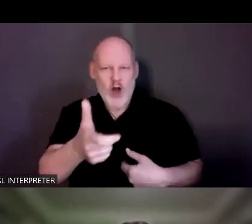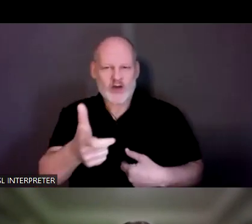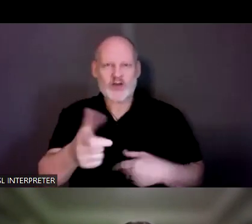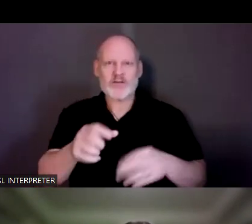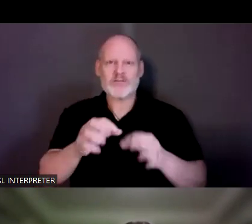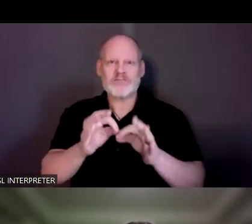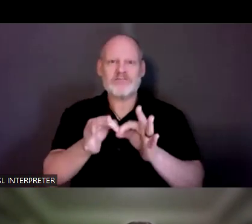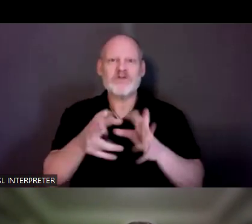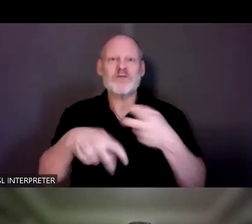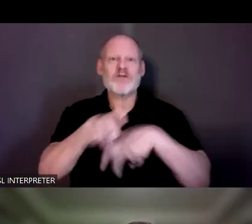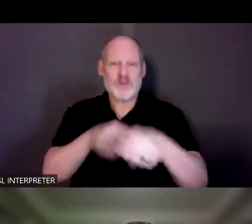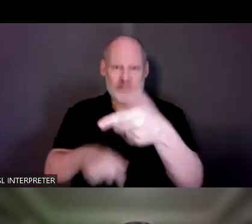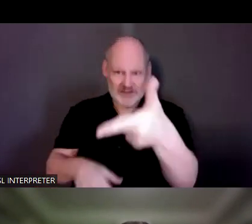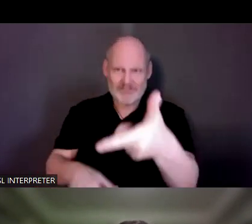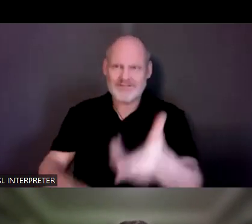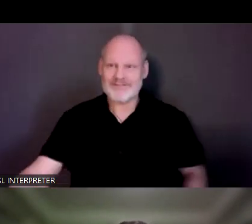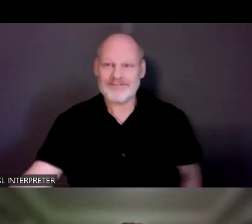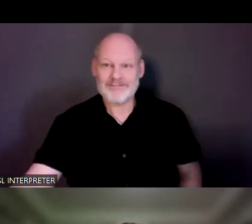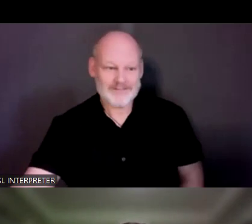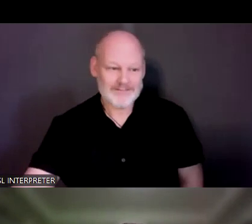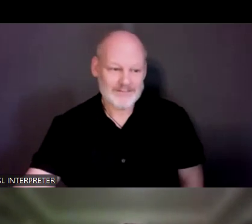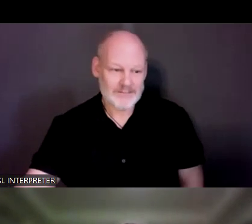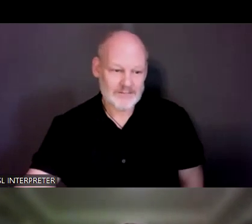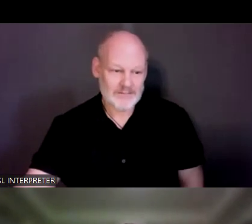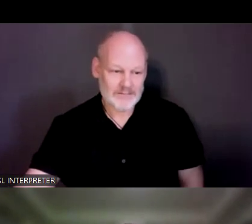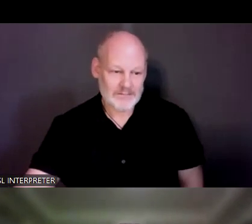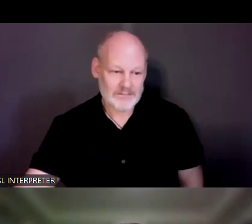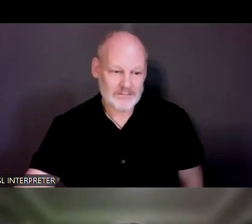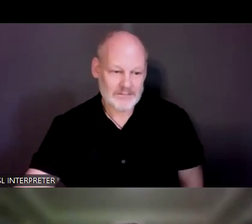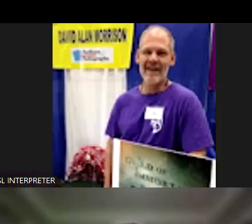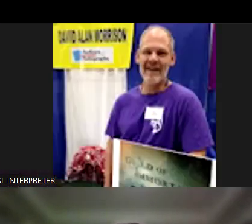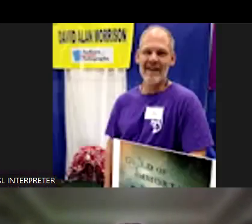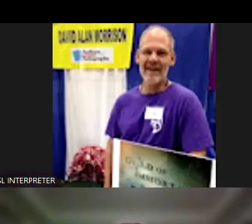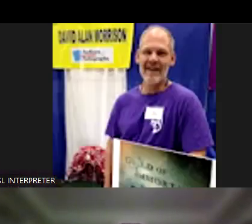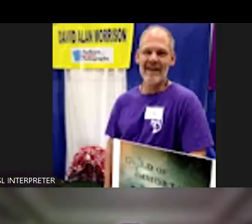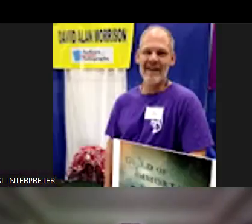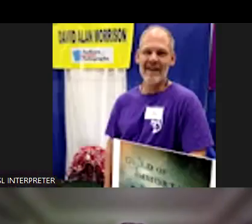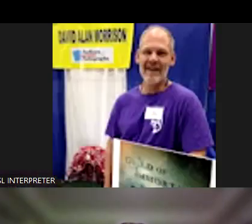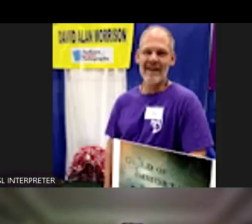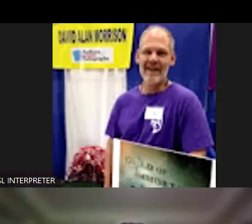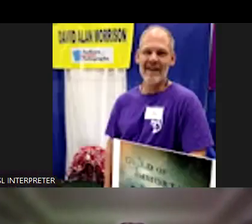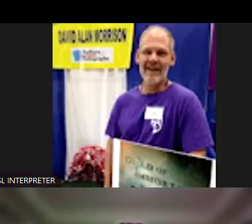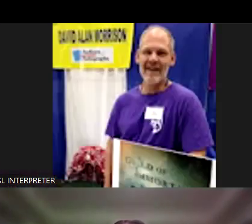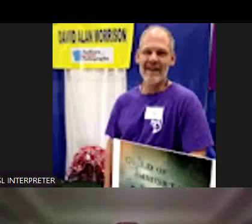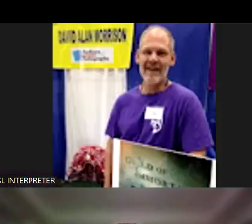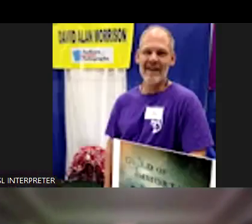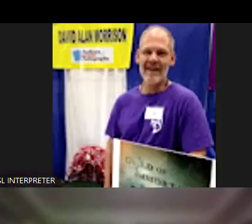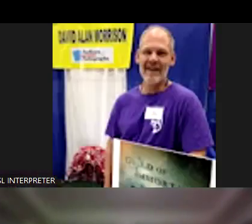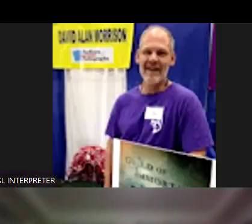we verify your attendance every couple of weeks that way and if you have questions um our amazing